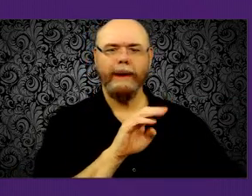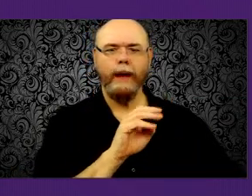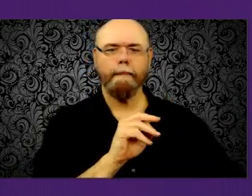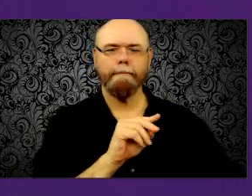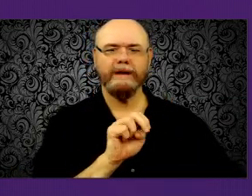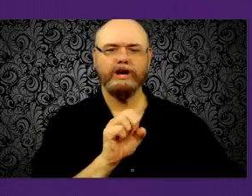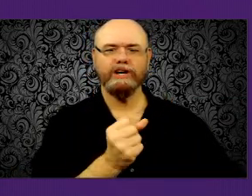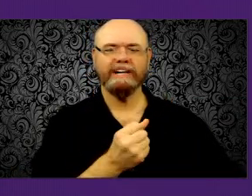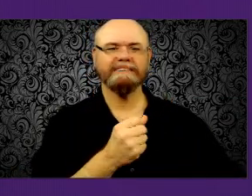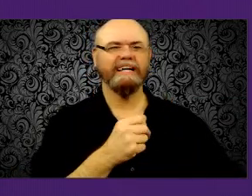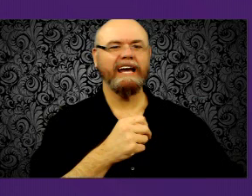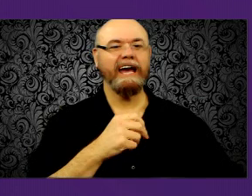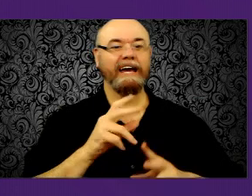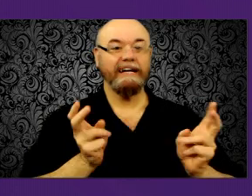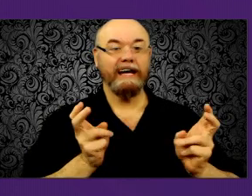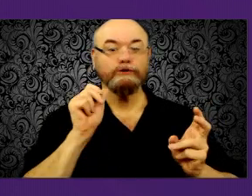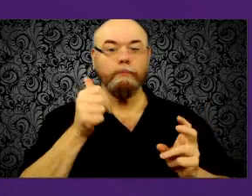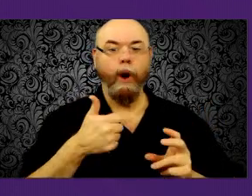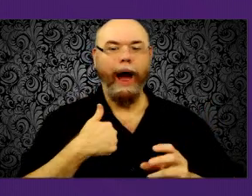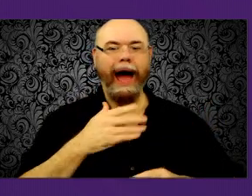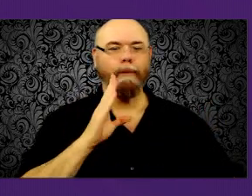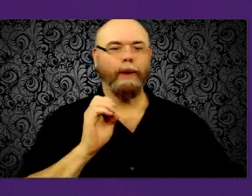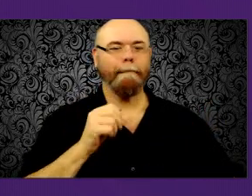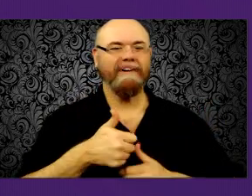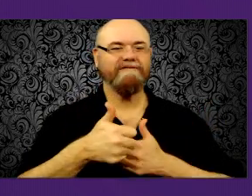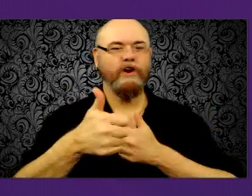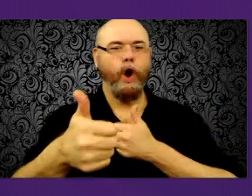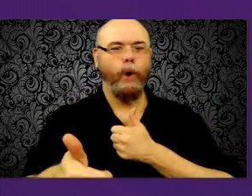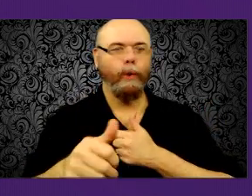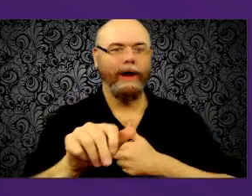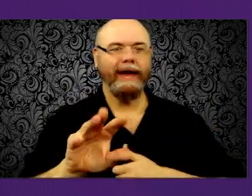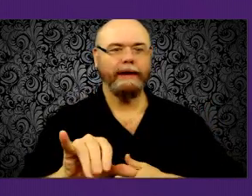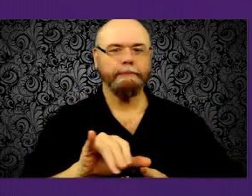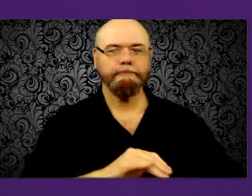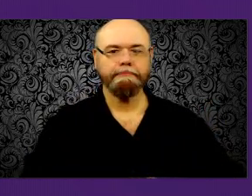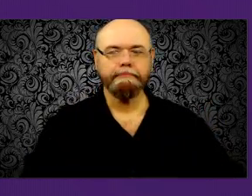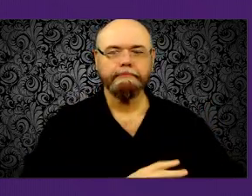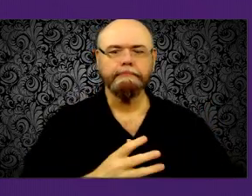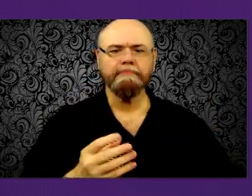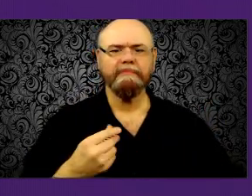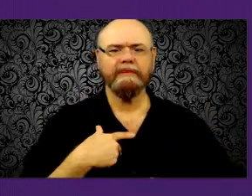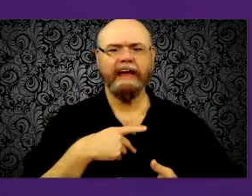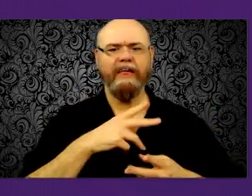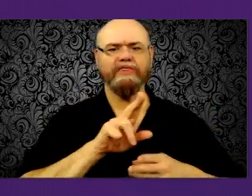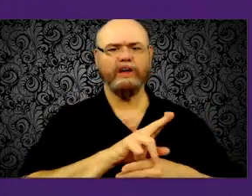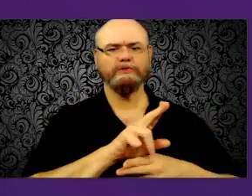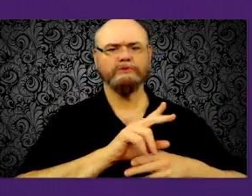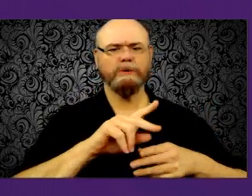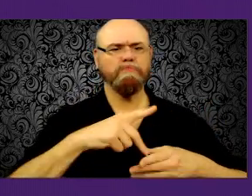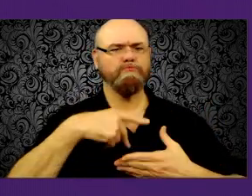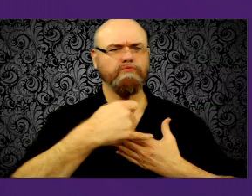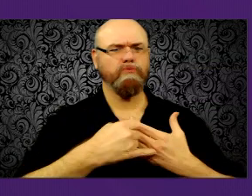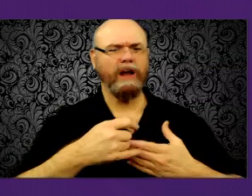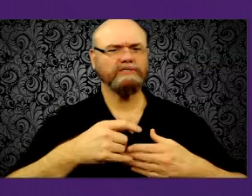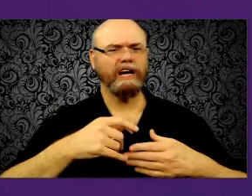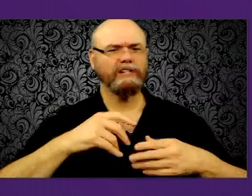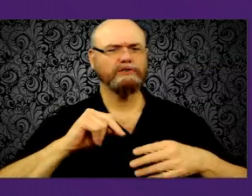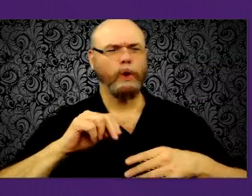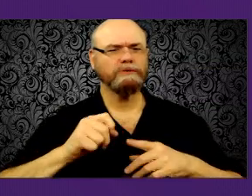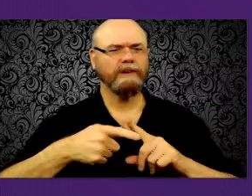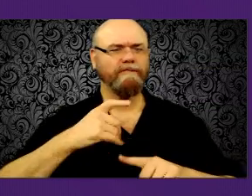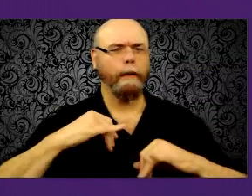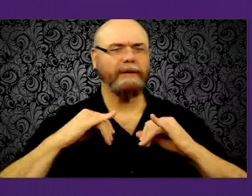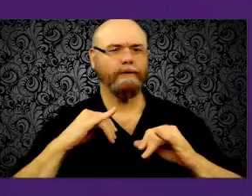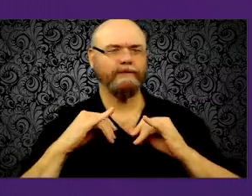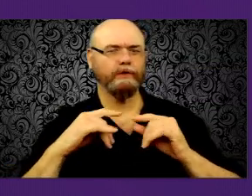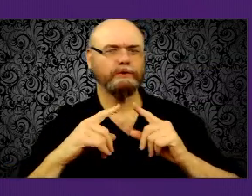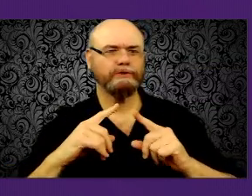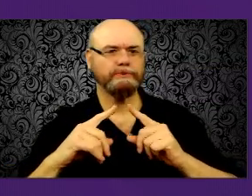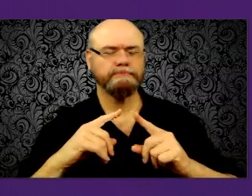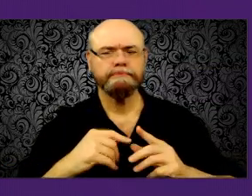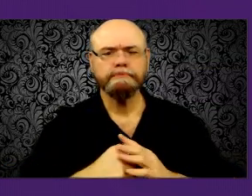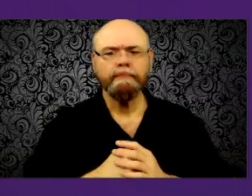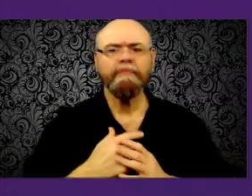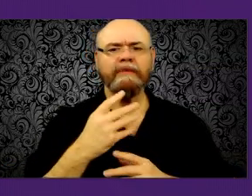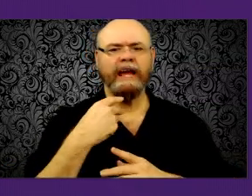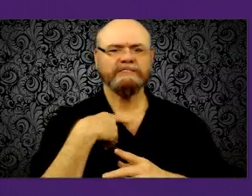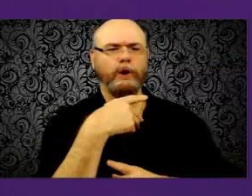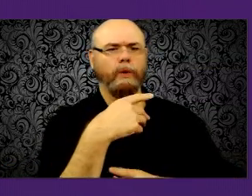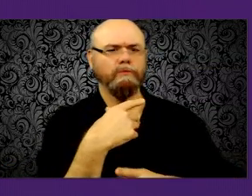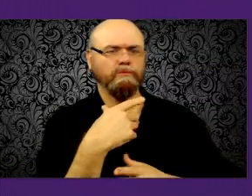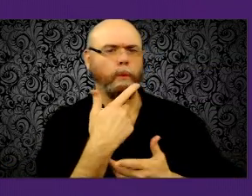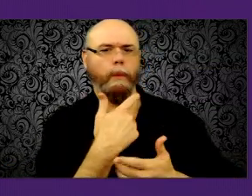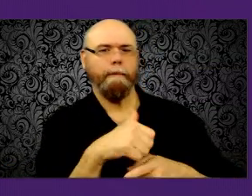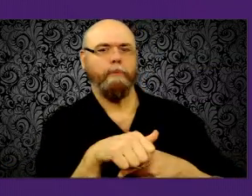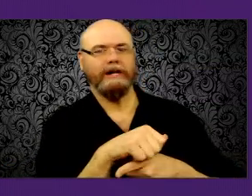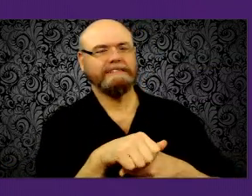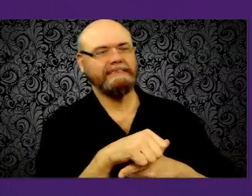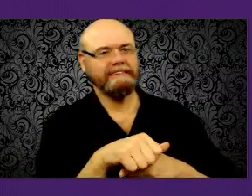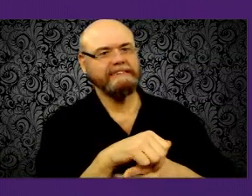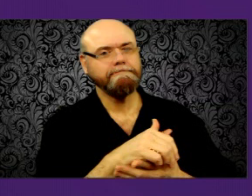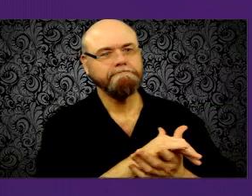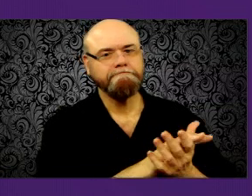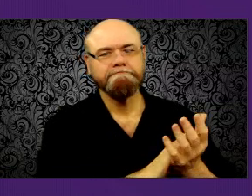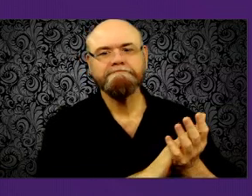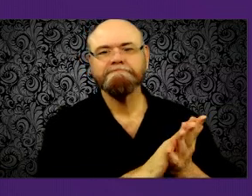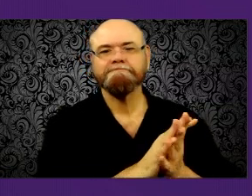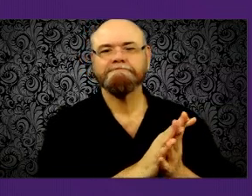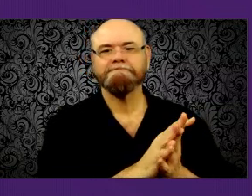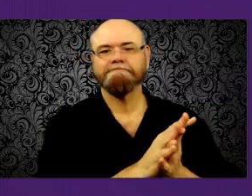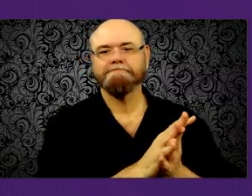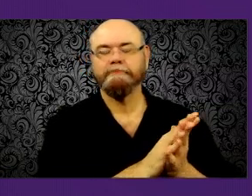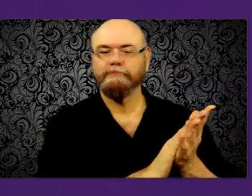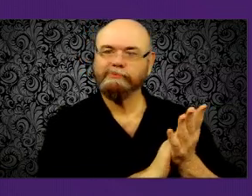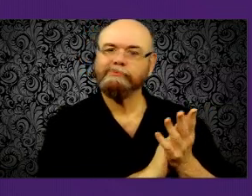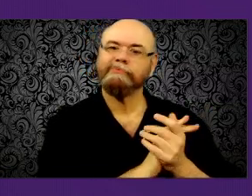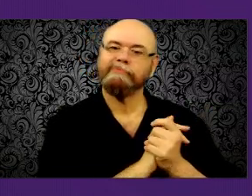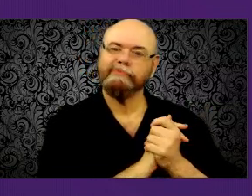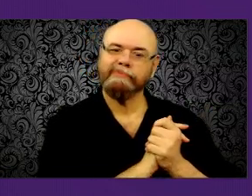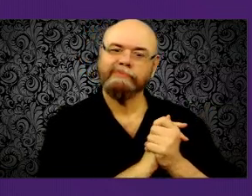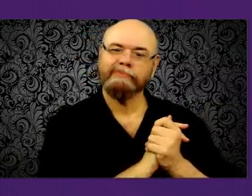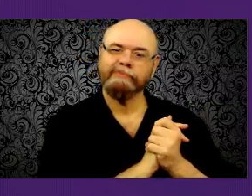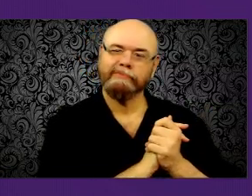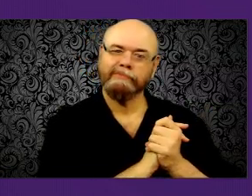visual text and 'Where I'm From' project notes using interviews, and we practiced. Next slide.